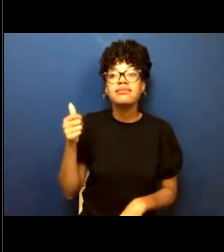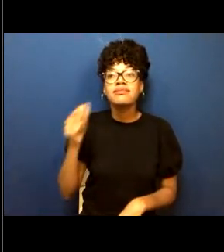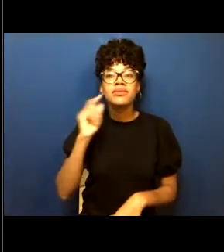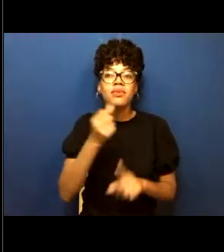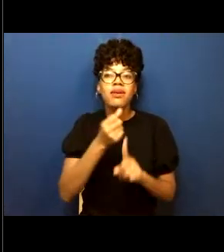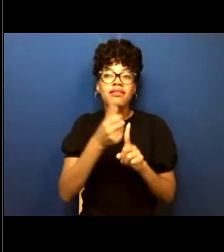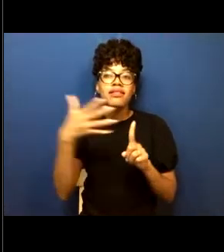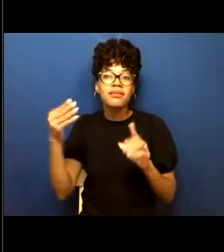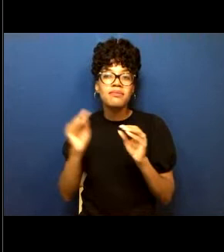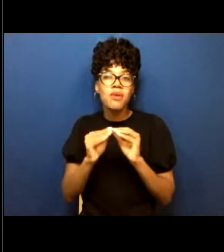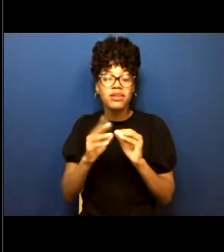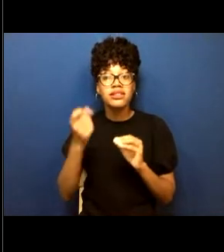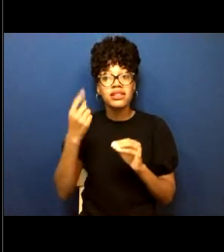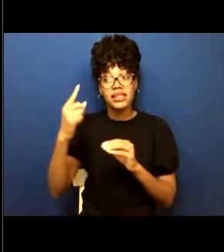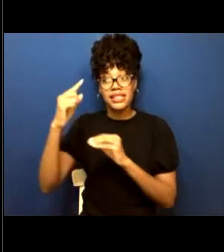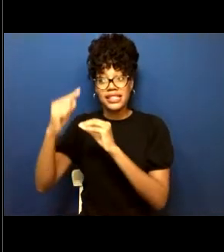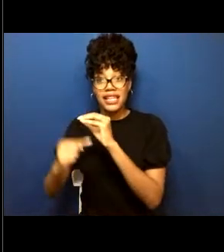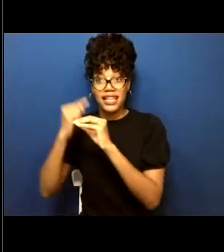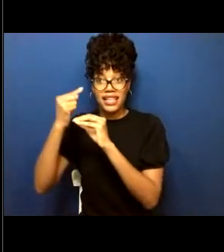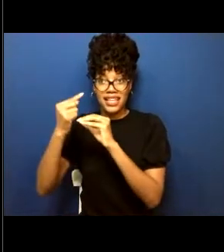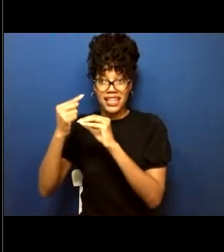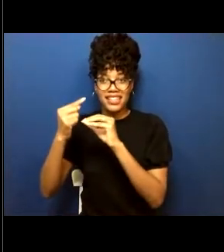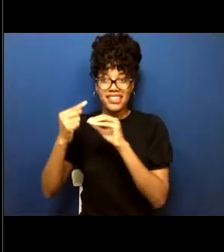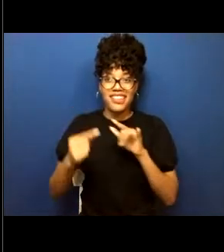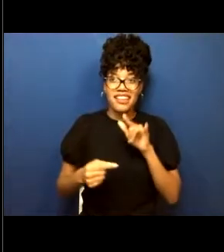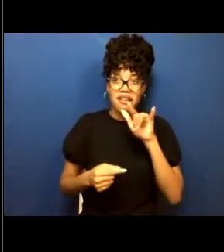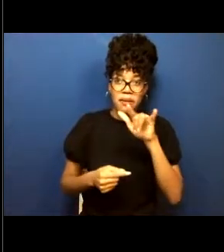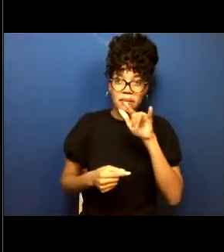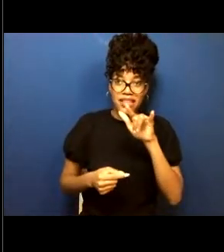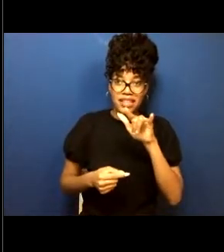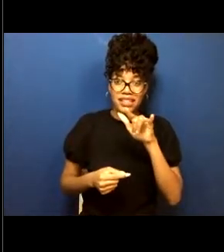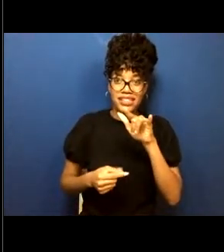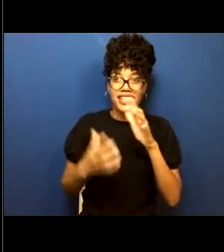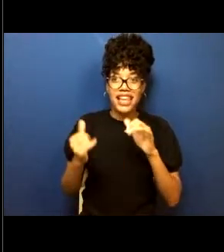So we went from satellites, we were at airplanes, and she's going to talk to us about drones